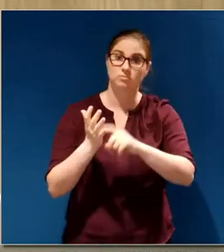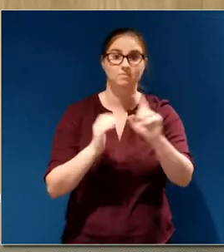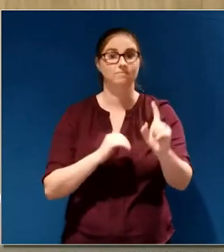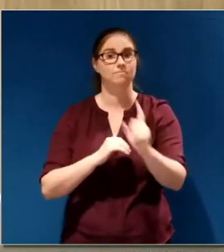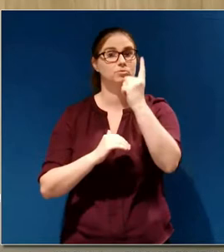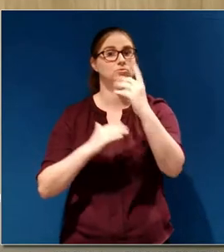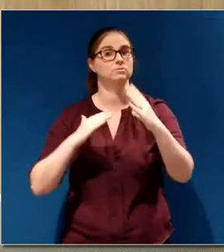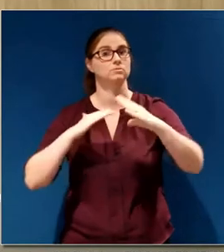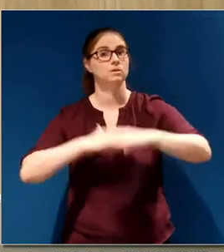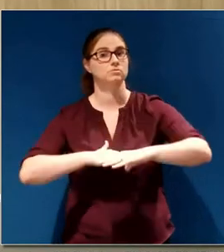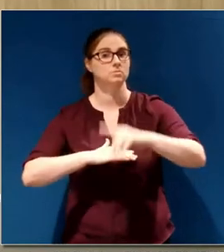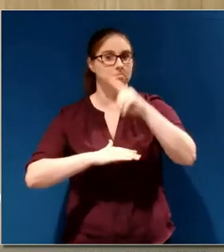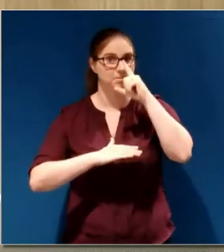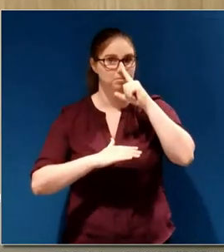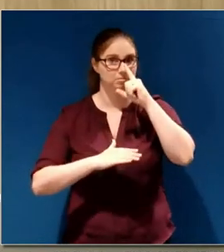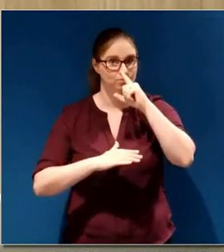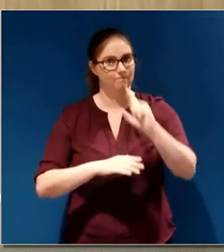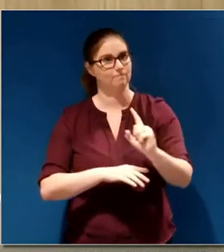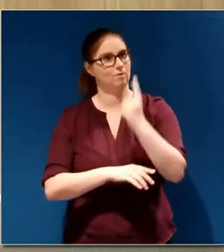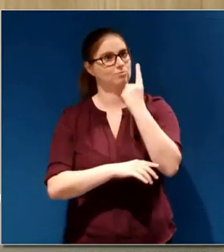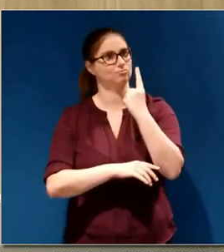on which this hearing is being held.